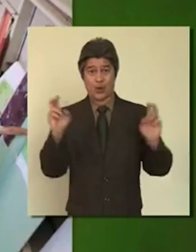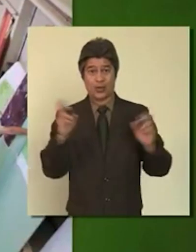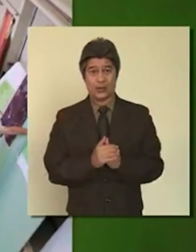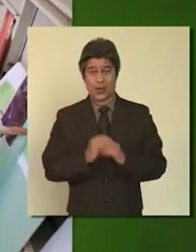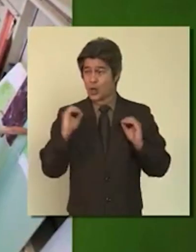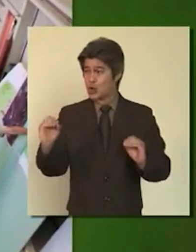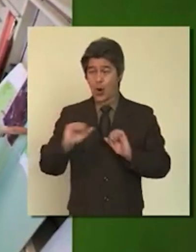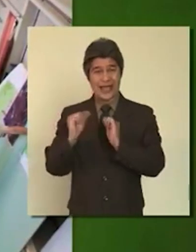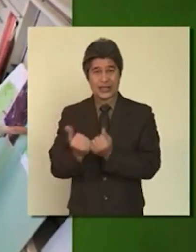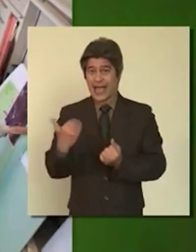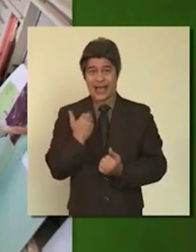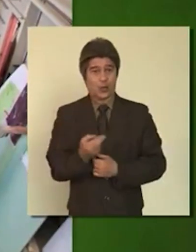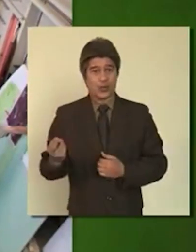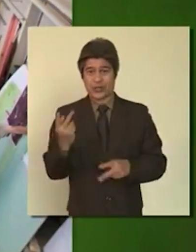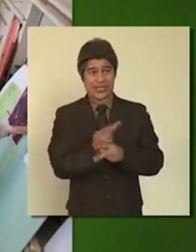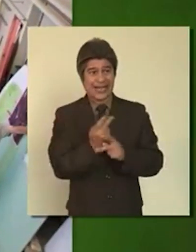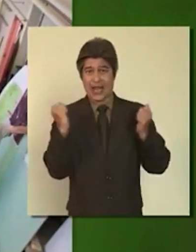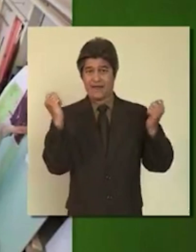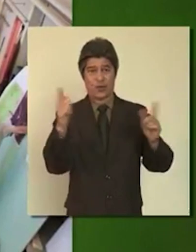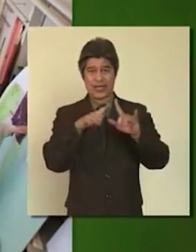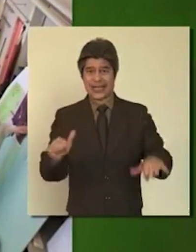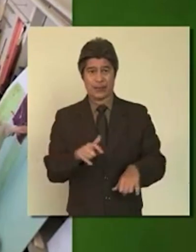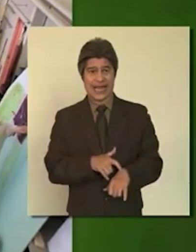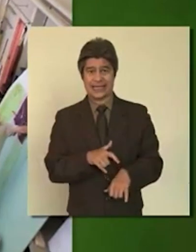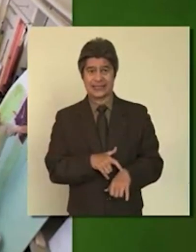No agency has the resources to take care of everyone simultaneously.